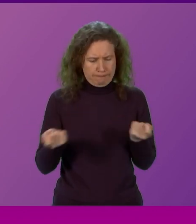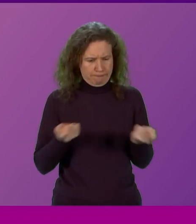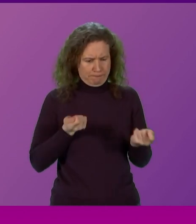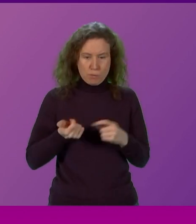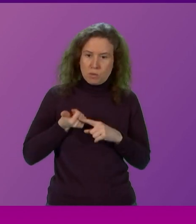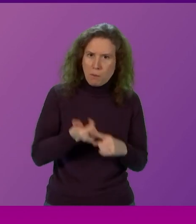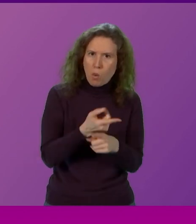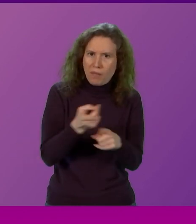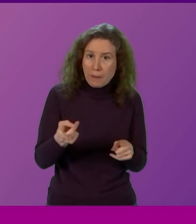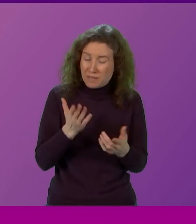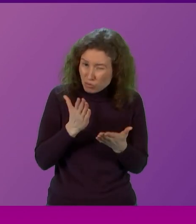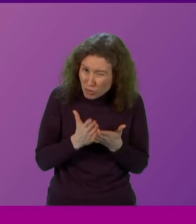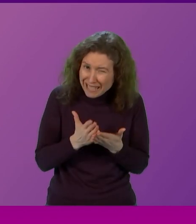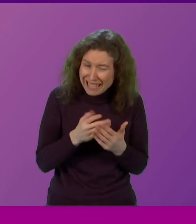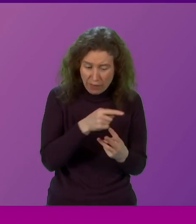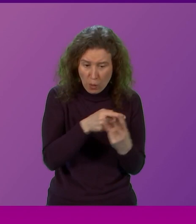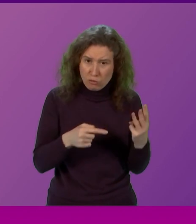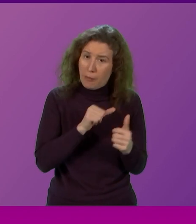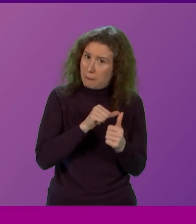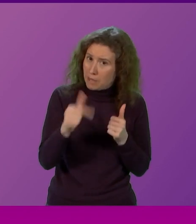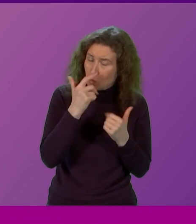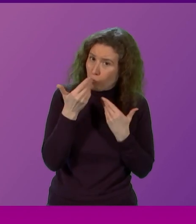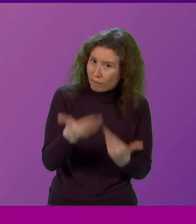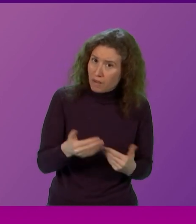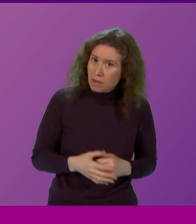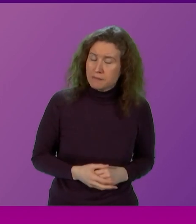side, is this really the best that the SNP has to offer?